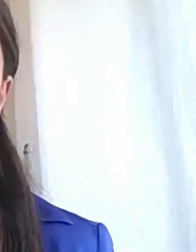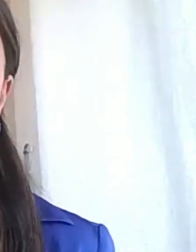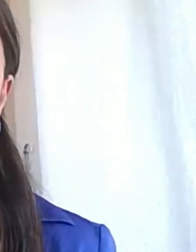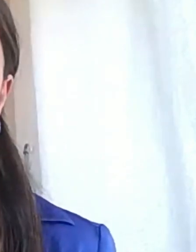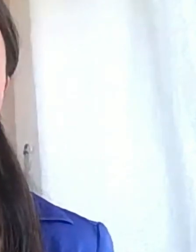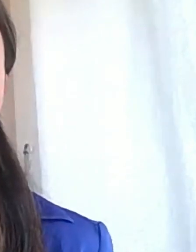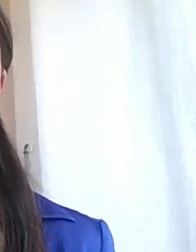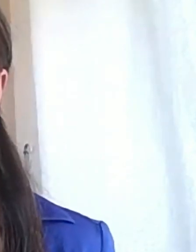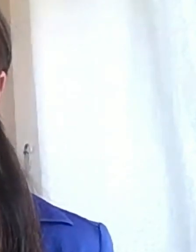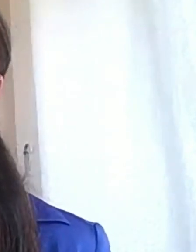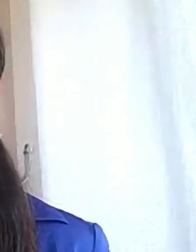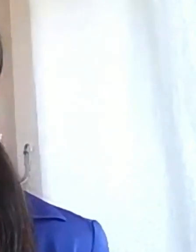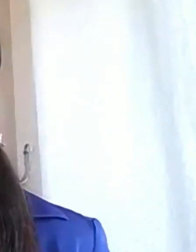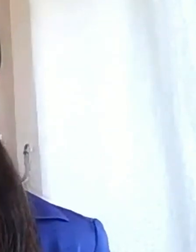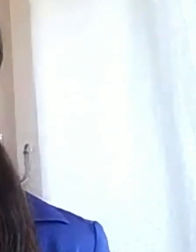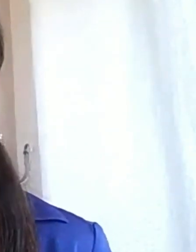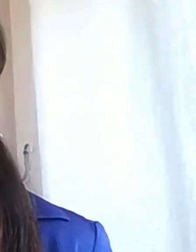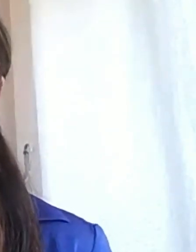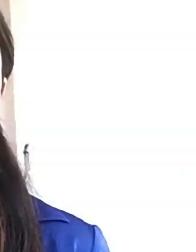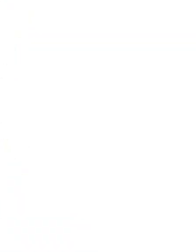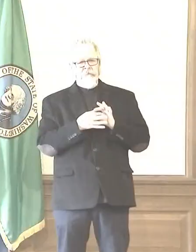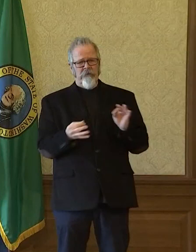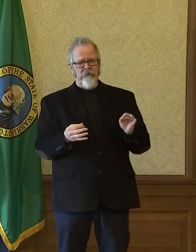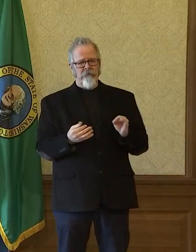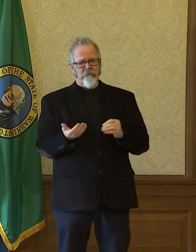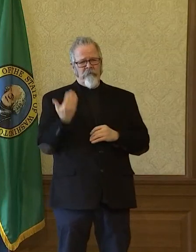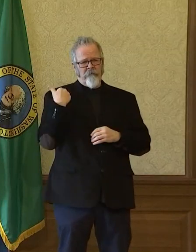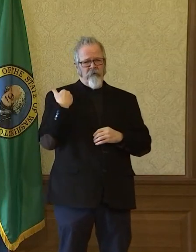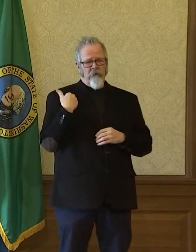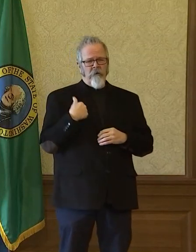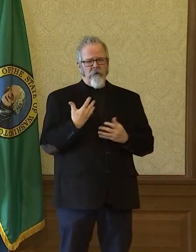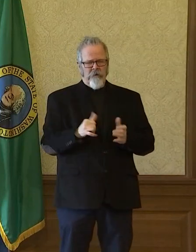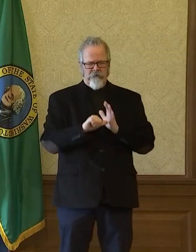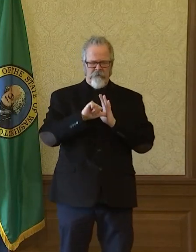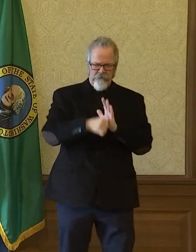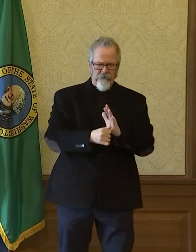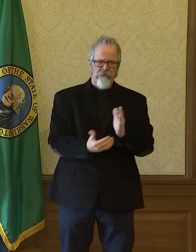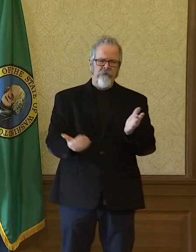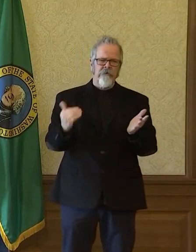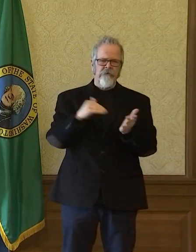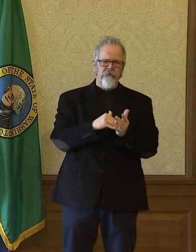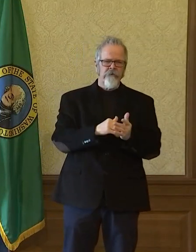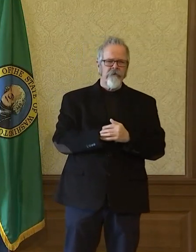PRIOR TO THE STATEWIDE CLOSURES PRIOR TO THE STATEWIDE CLOSURES DUE PRIOR TO THE STATEWIDE CLOSURES DUE TO PRIOR TO THE STATEWIDE CLOSURES DUE TO UNFAIR